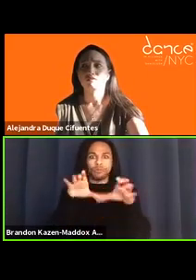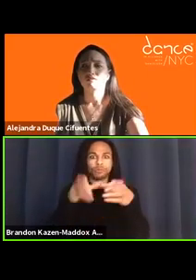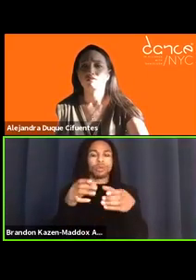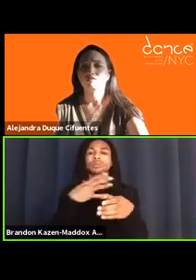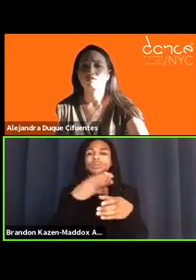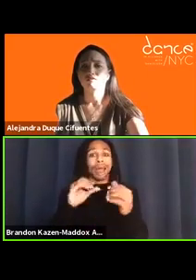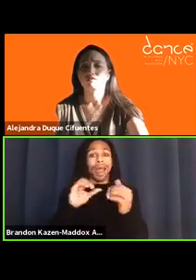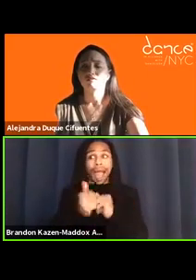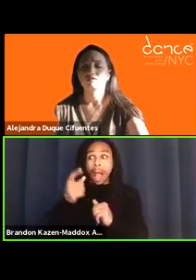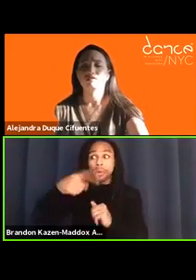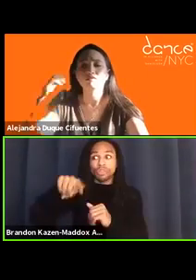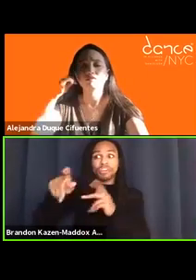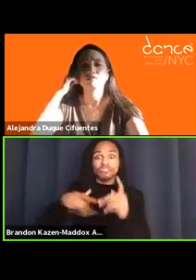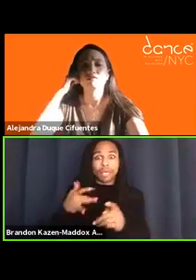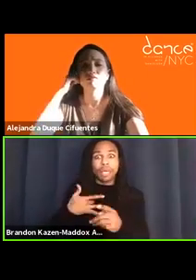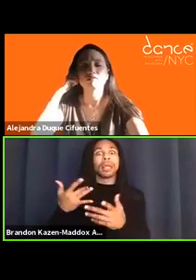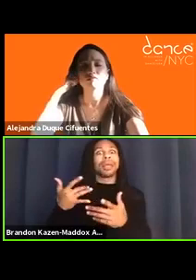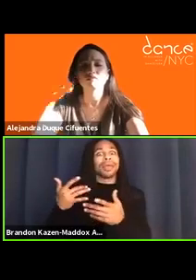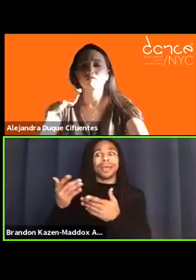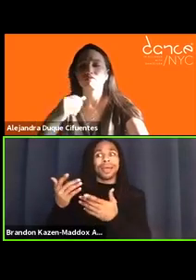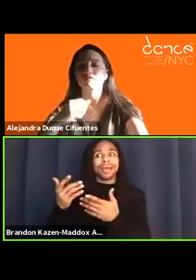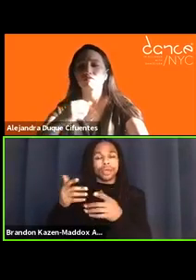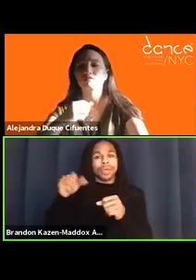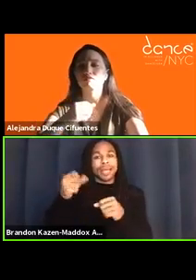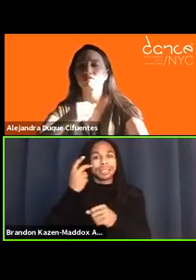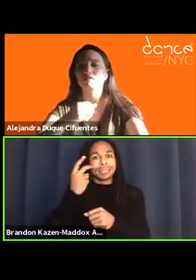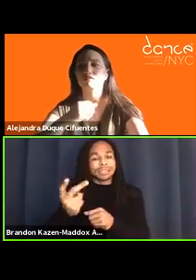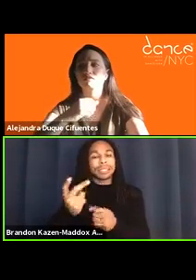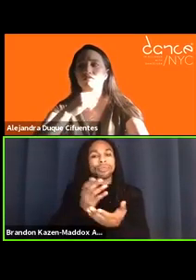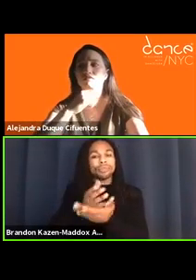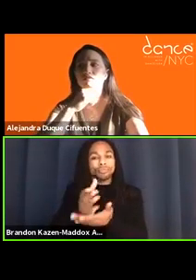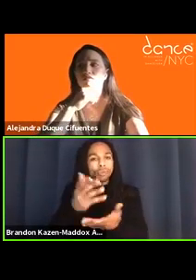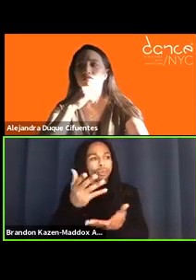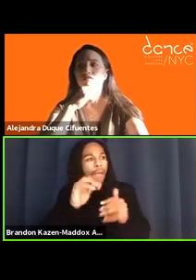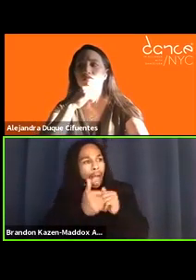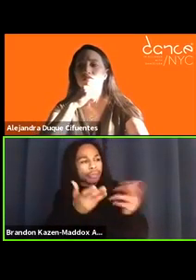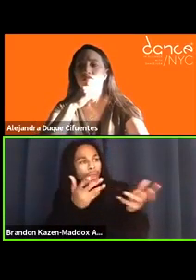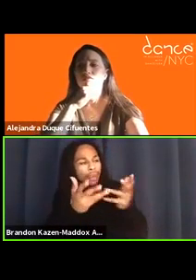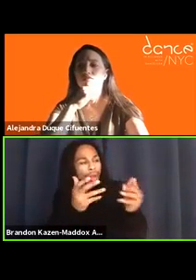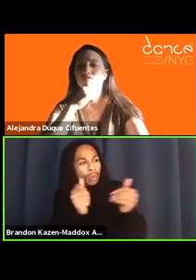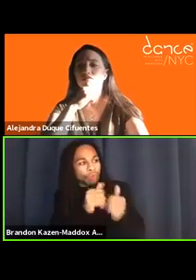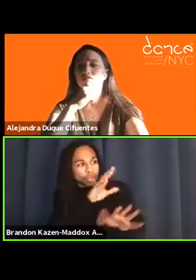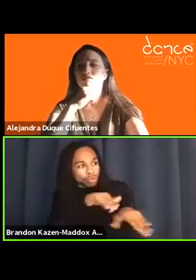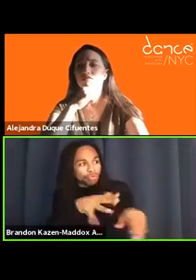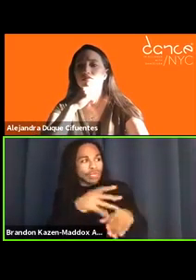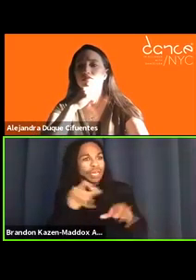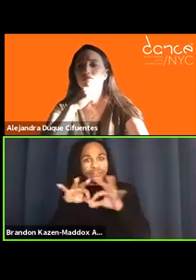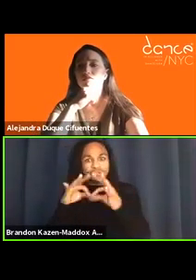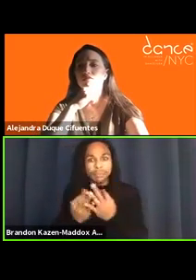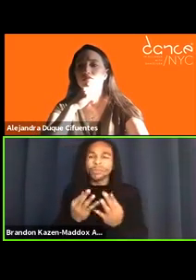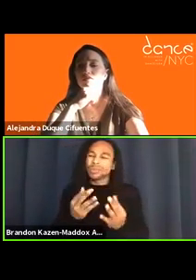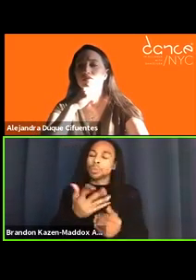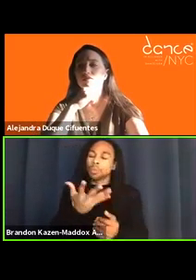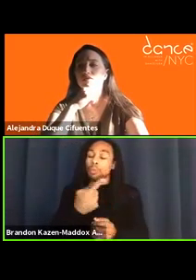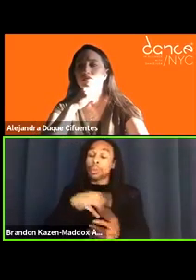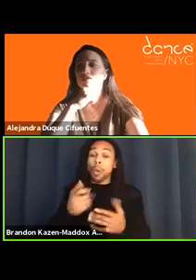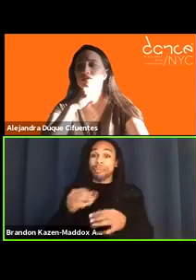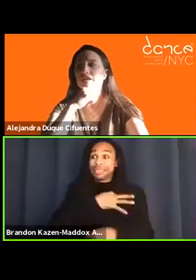to our staff and if you asksome now, we have Zoom meetings all of the time, but it allows